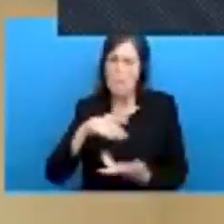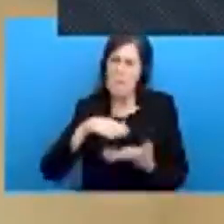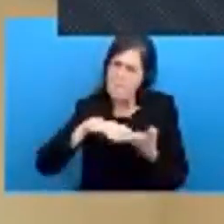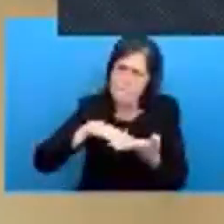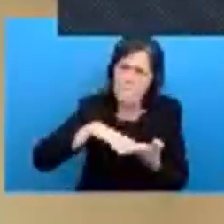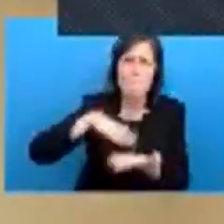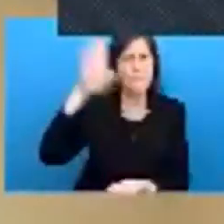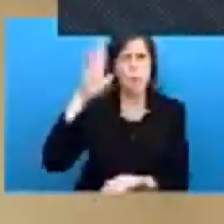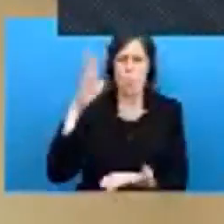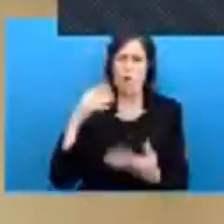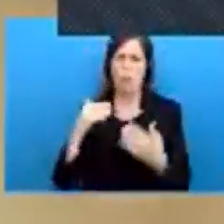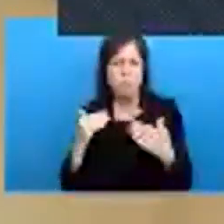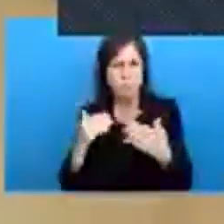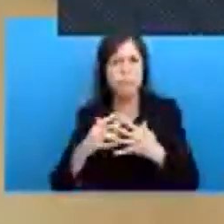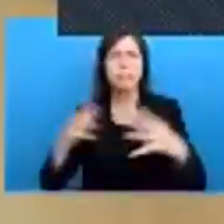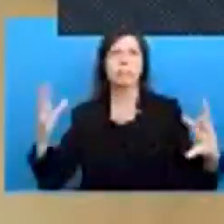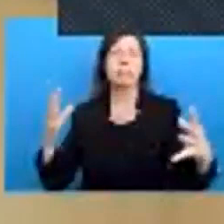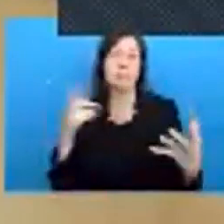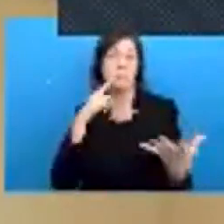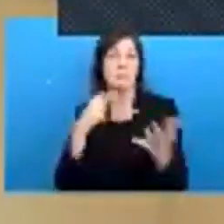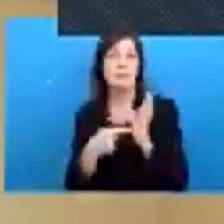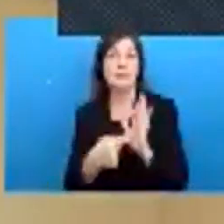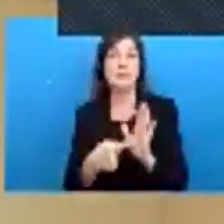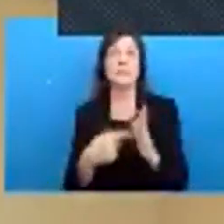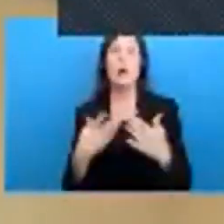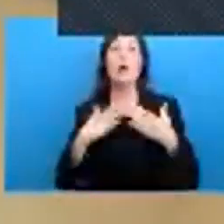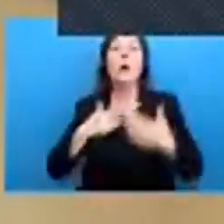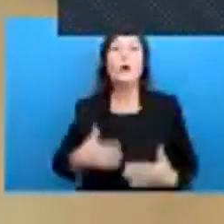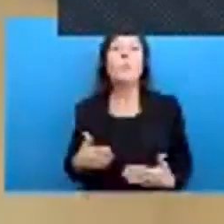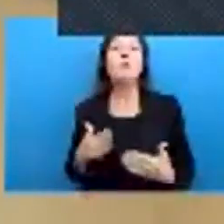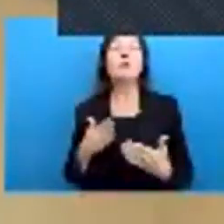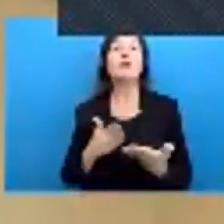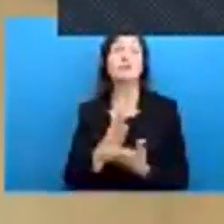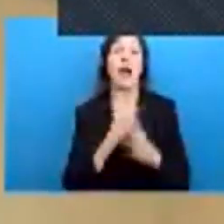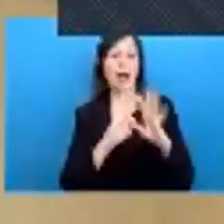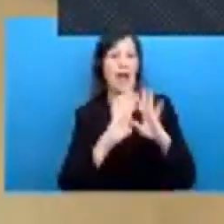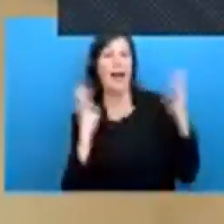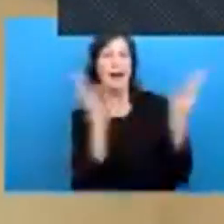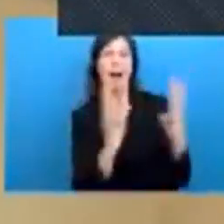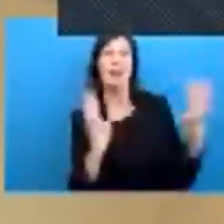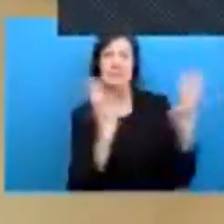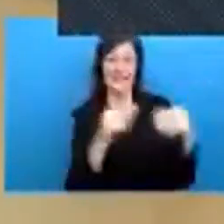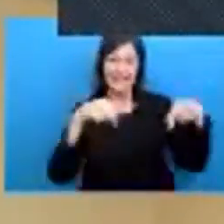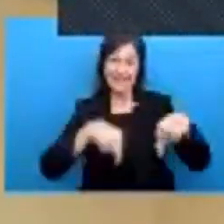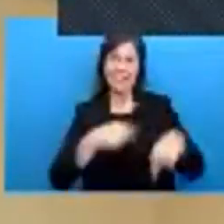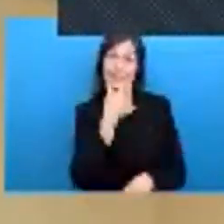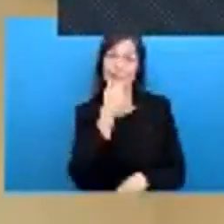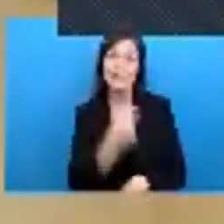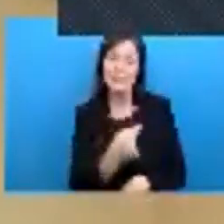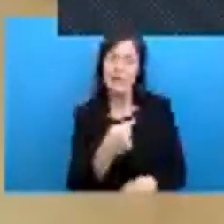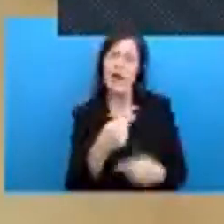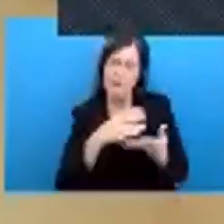special education recognizes the need to teach and educate on the need for sign language